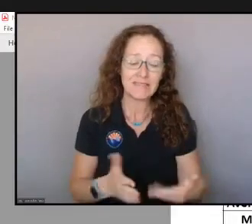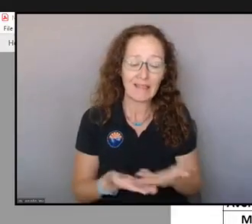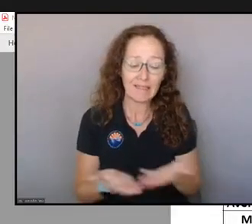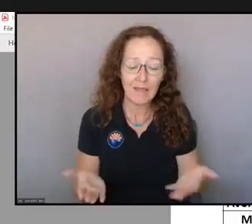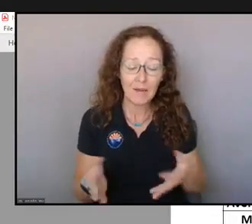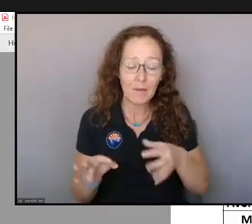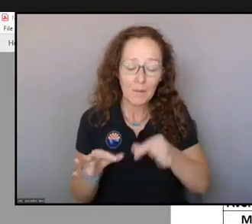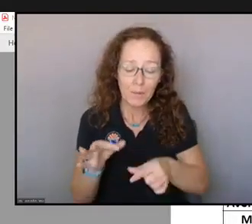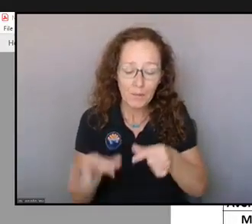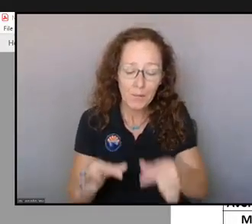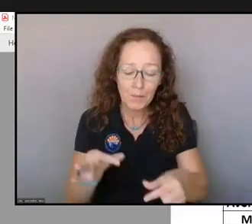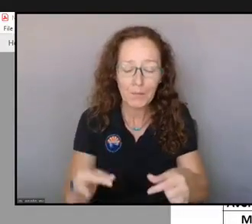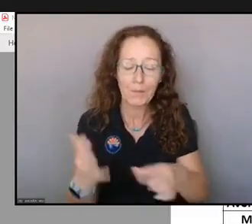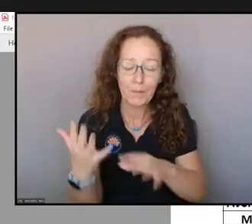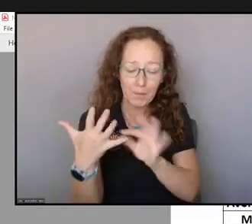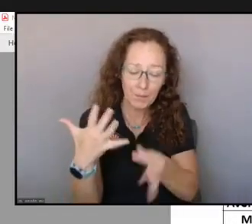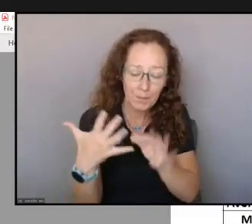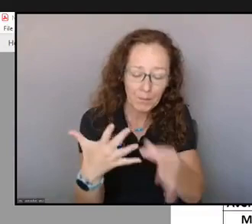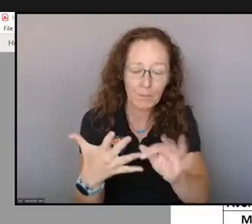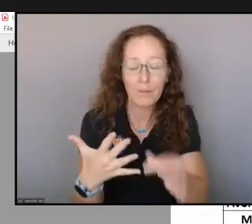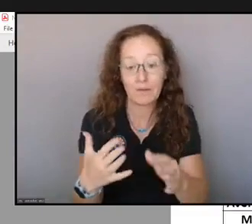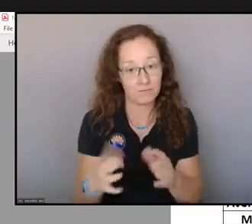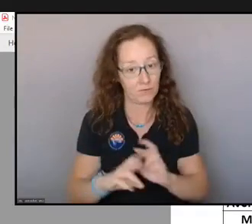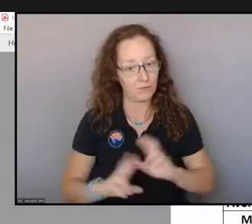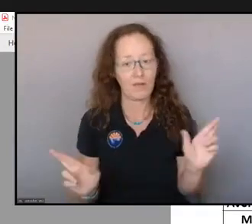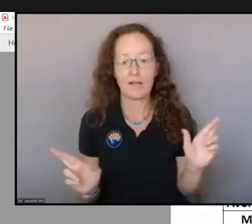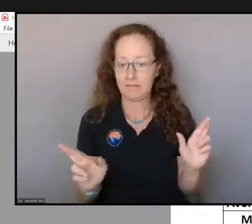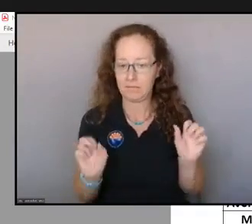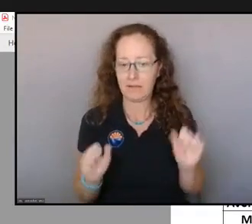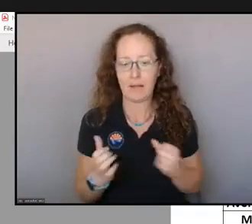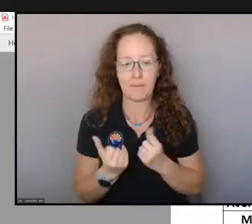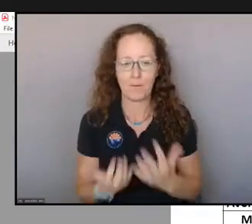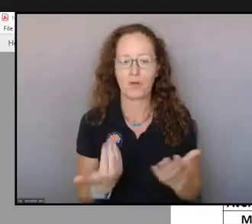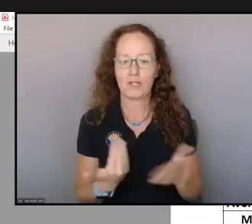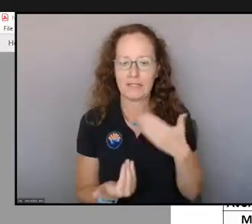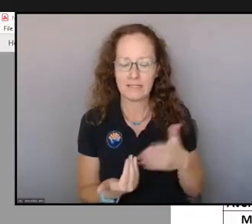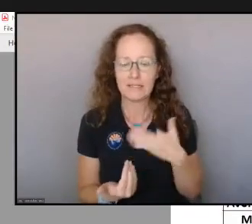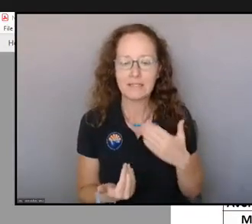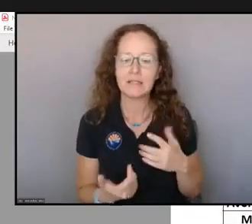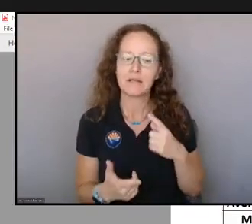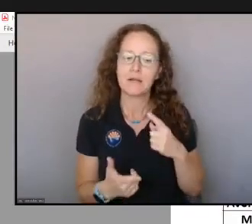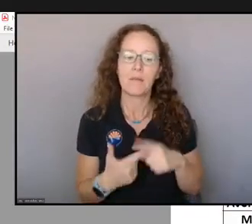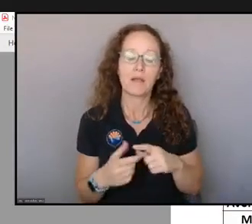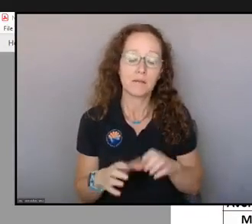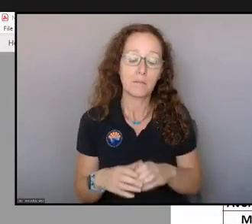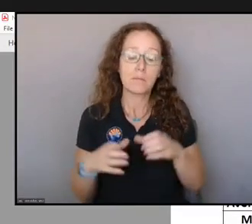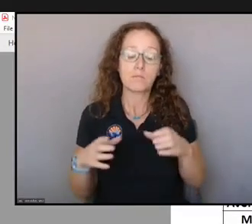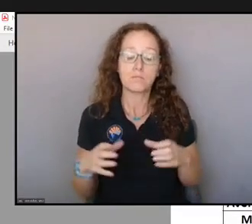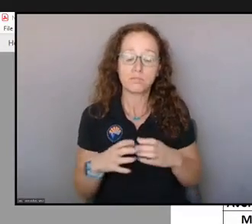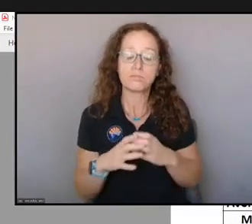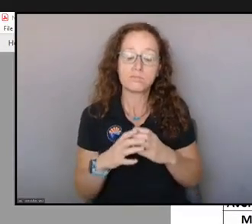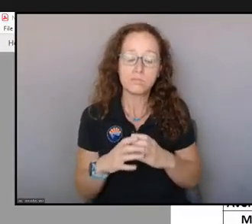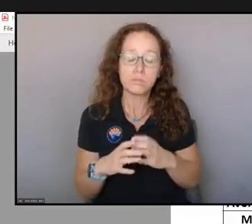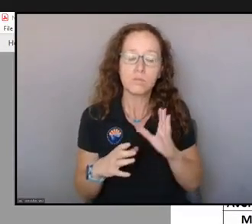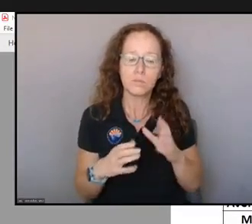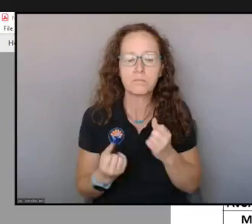THE LARGER FUELS WILL ALSO BE AVAILABLE. THE OVERNIGHT RECOVERY IS POOR TONIGHT AND POOR AGAIN TOMORROW.